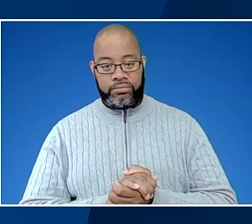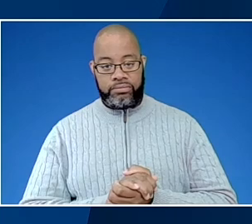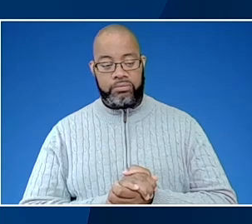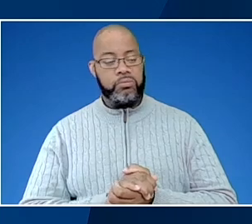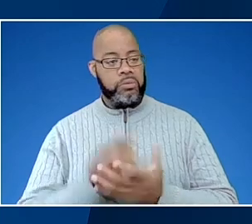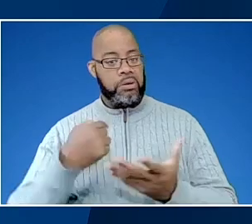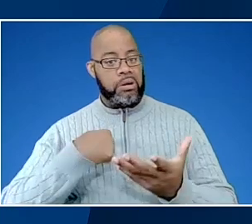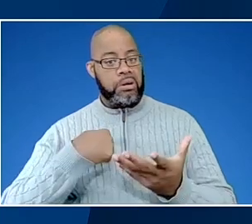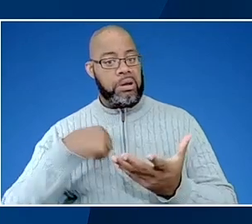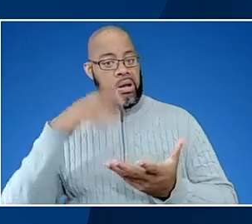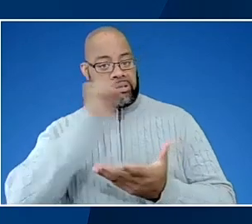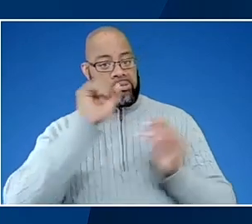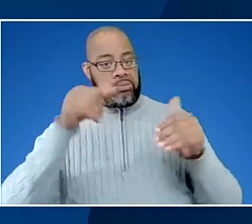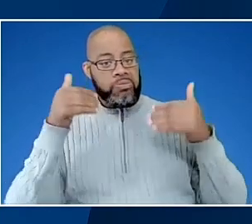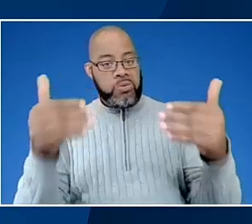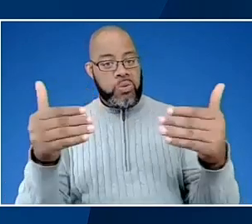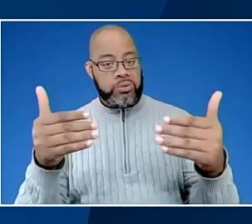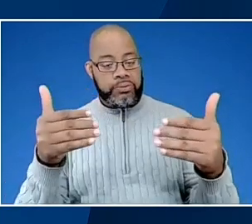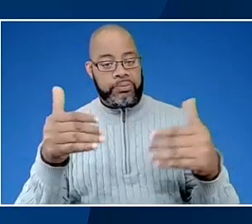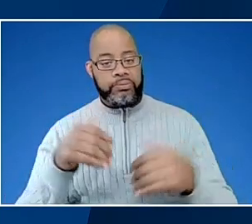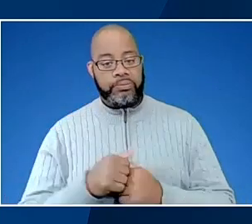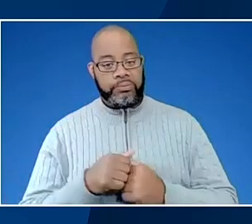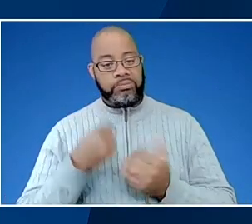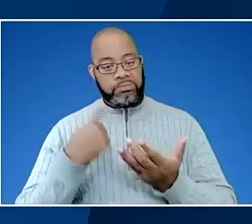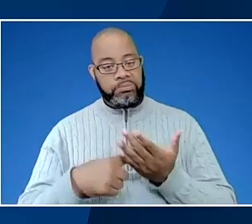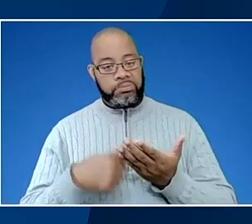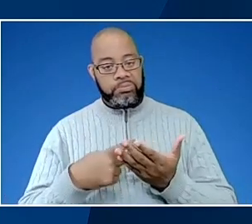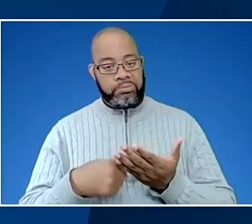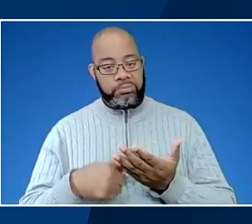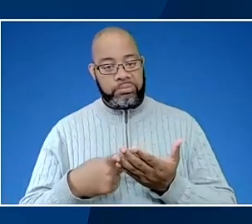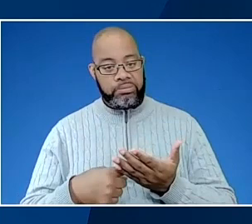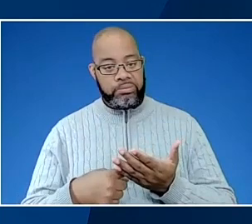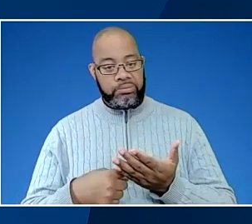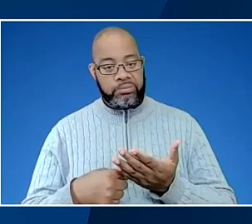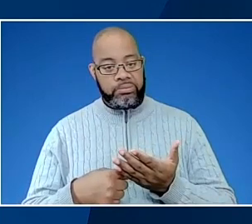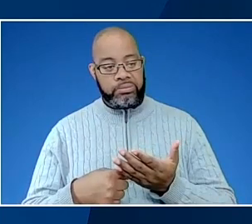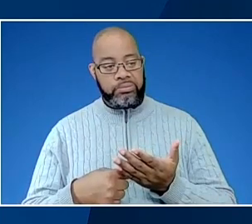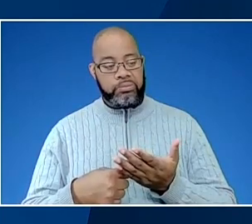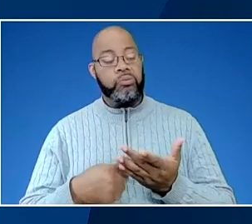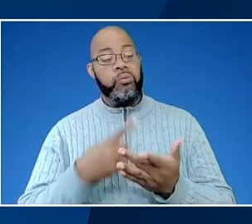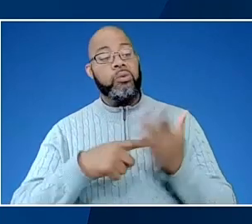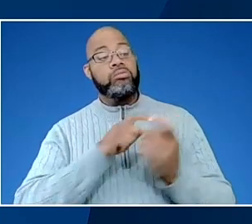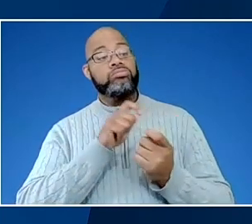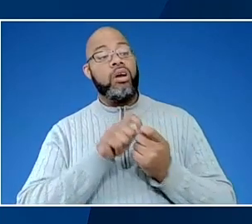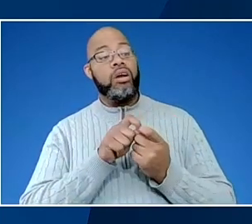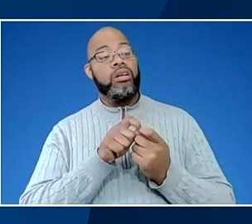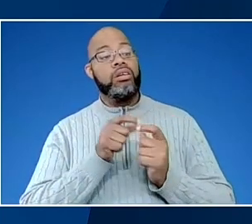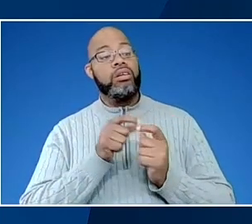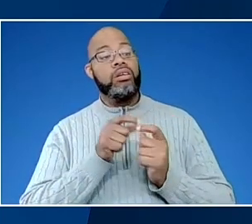forward into what exactly you all are